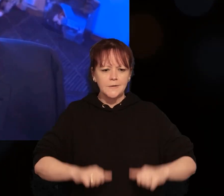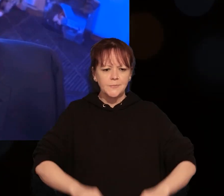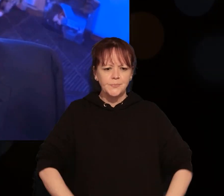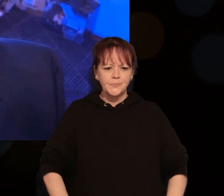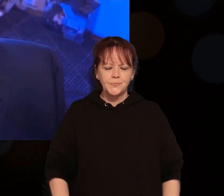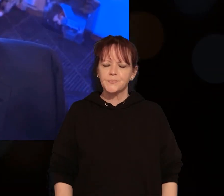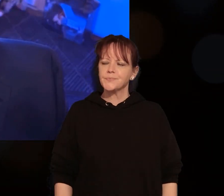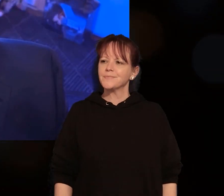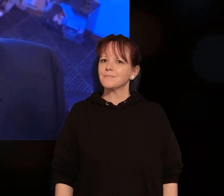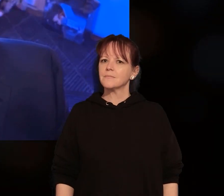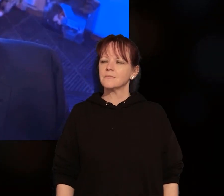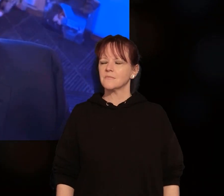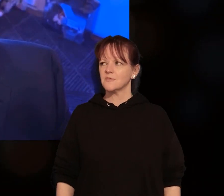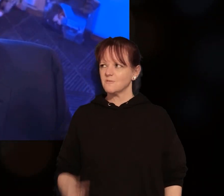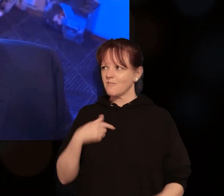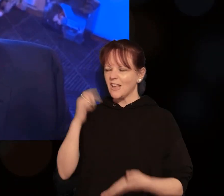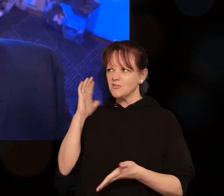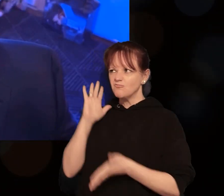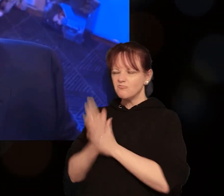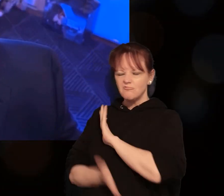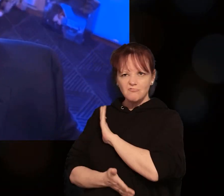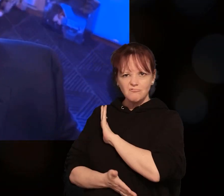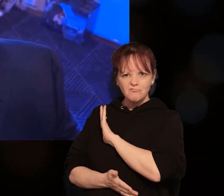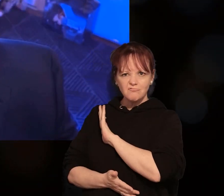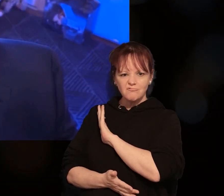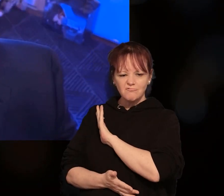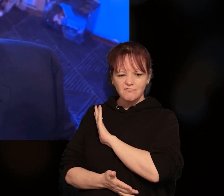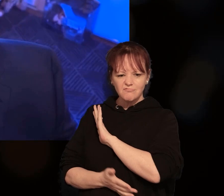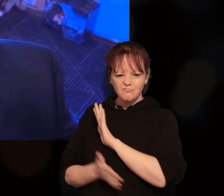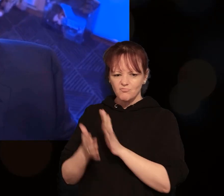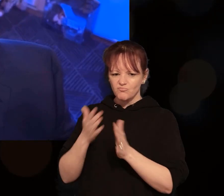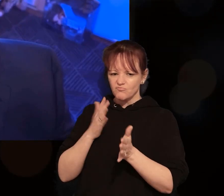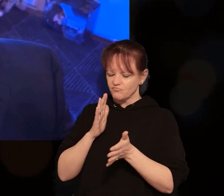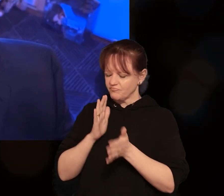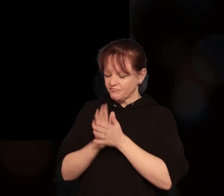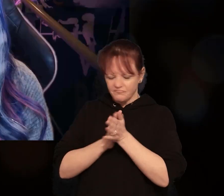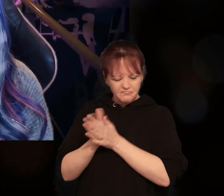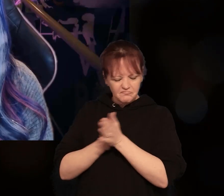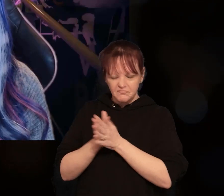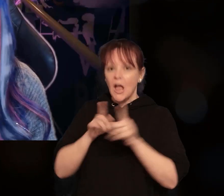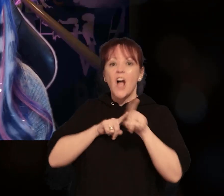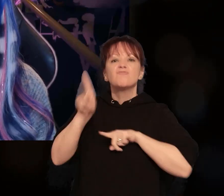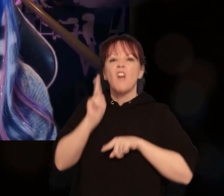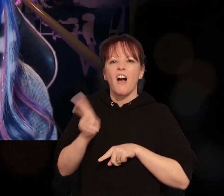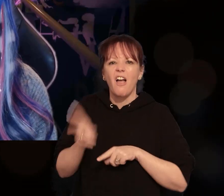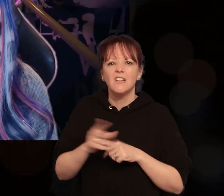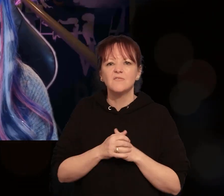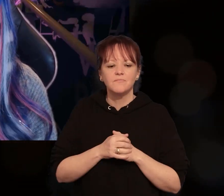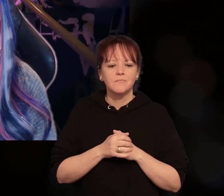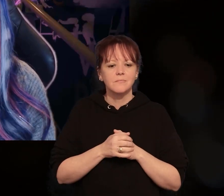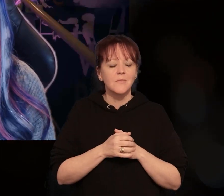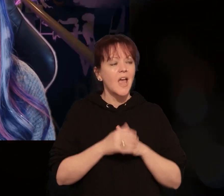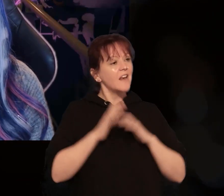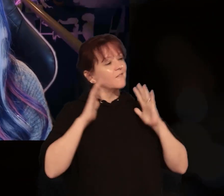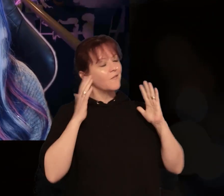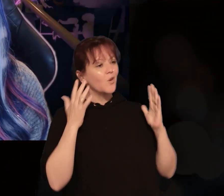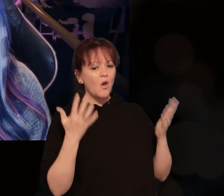QUIRKY MUSIC Yeah, I screwed up. Hold on, let me try this again. QUIRKY MUSIC And of course...